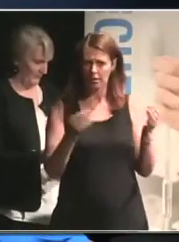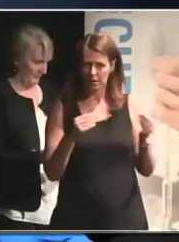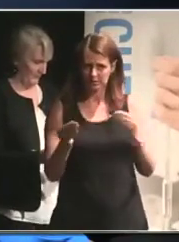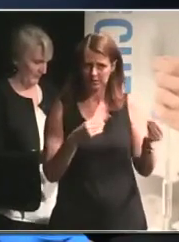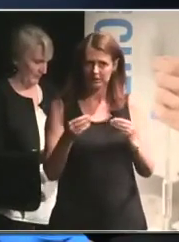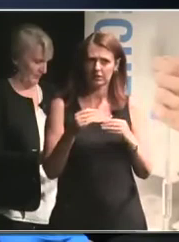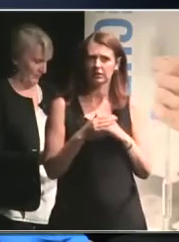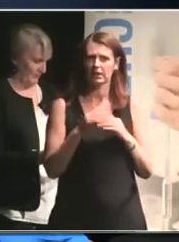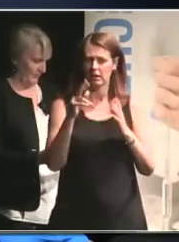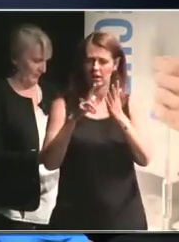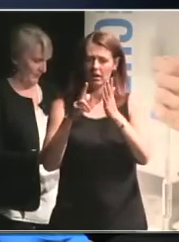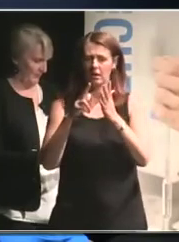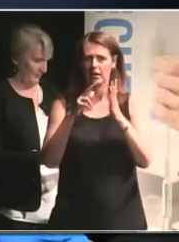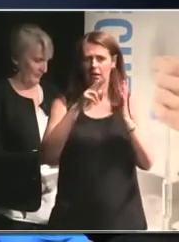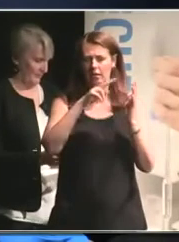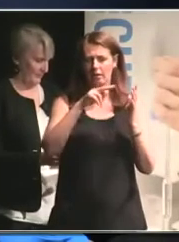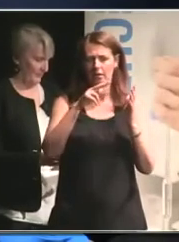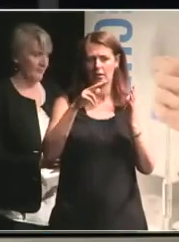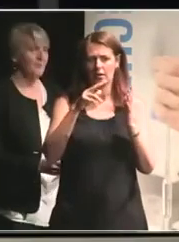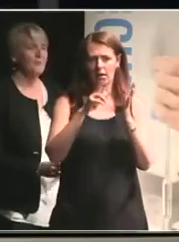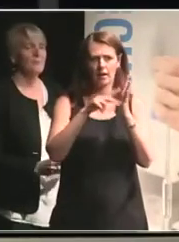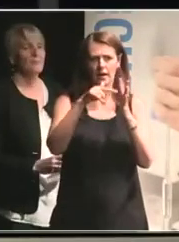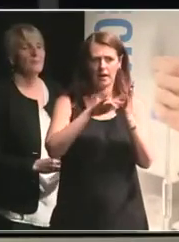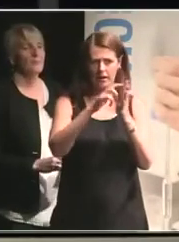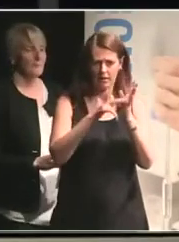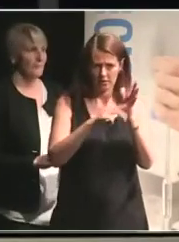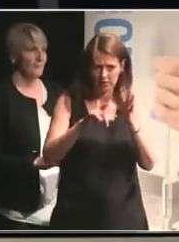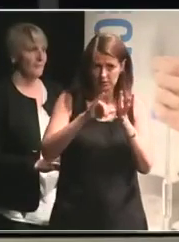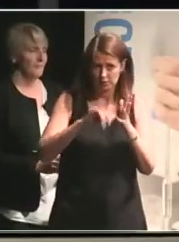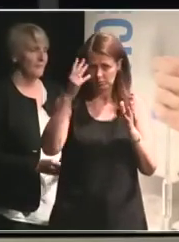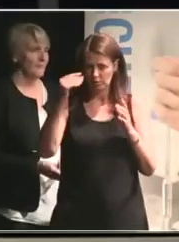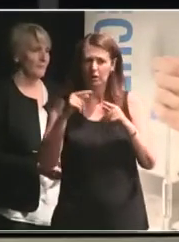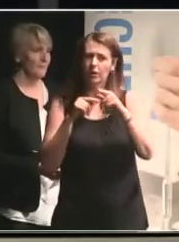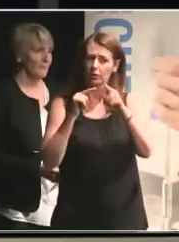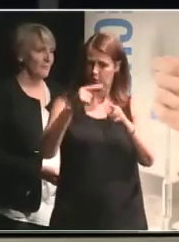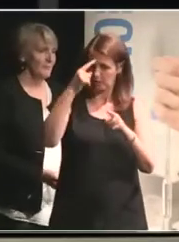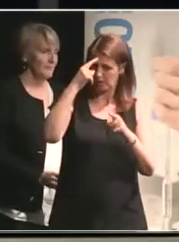in Netherlands and a group of companies. Do you think the skills, are we developing the skills or